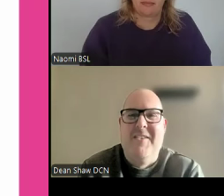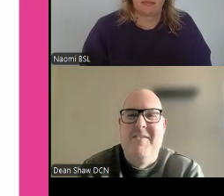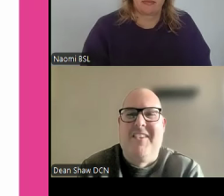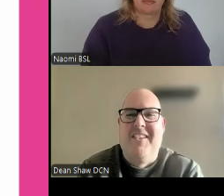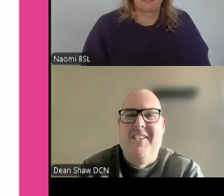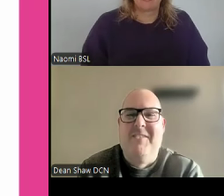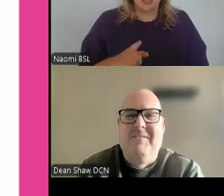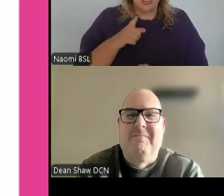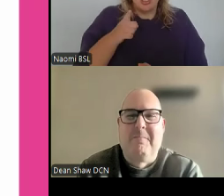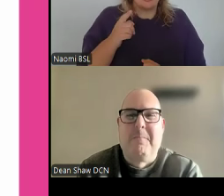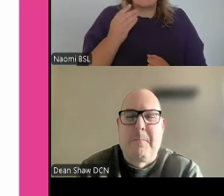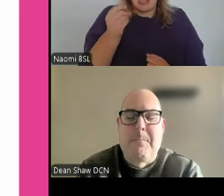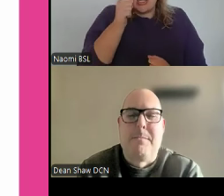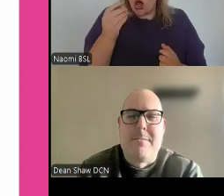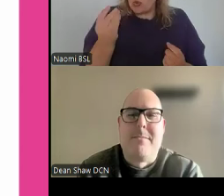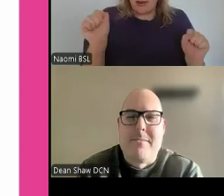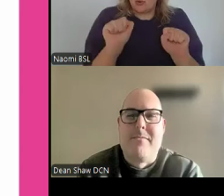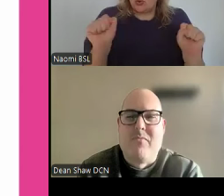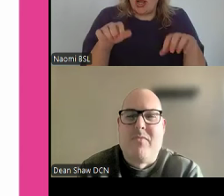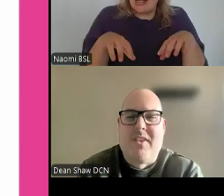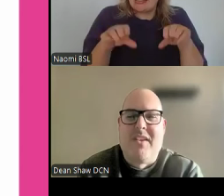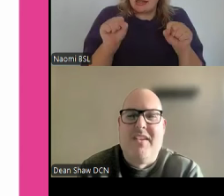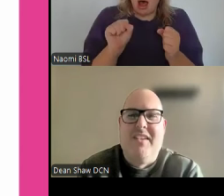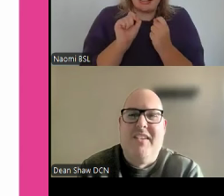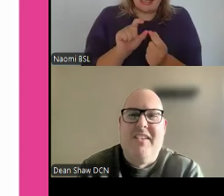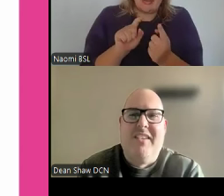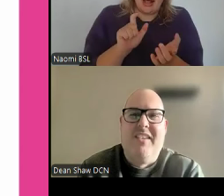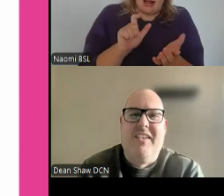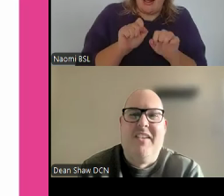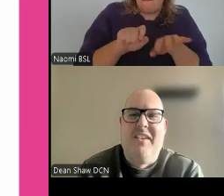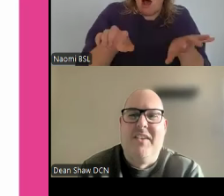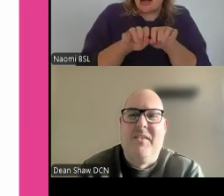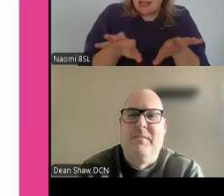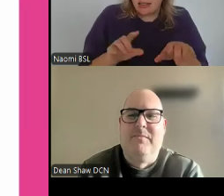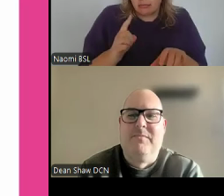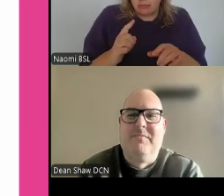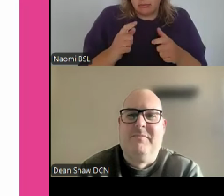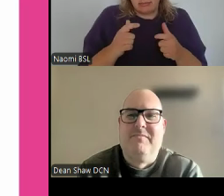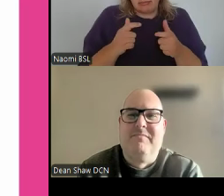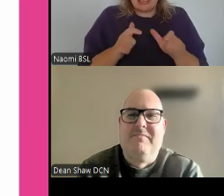some people haven't started yet with email. If you can still take part, just tell us